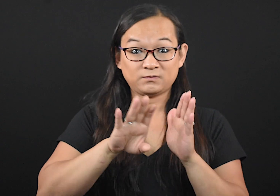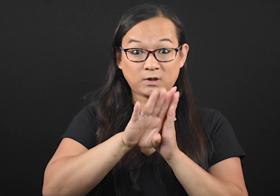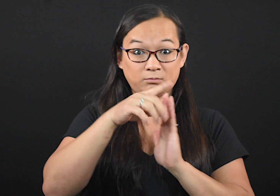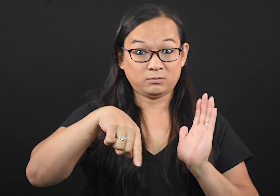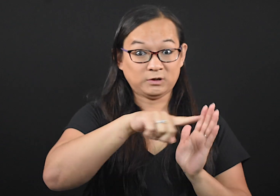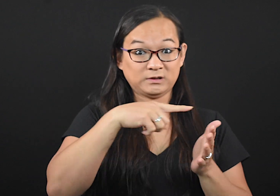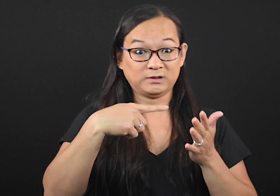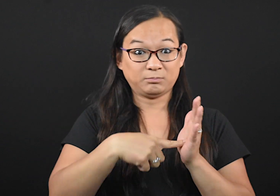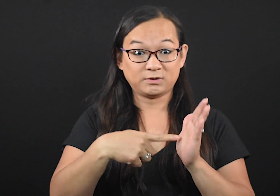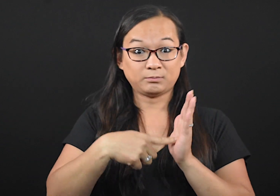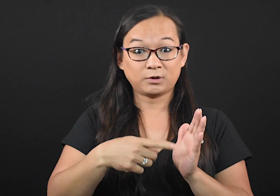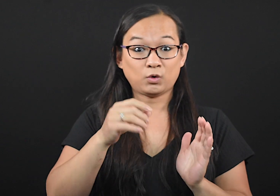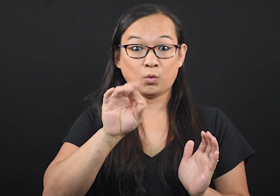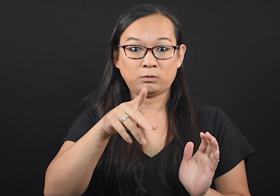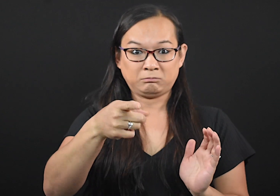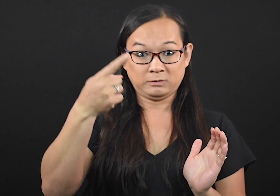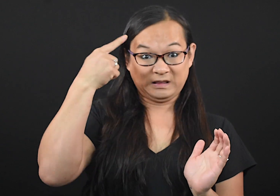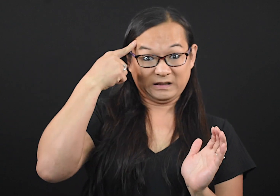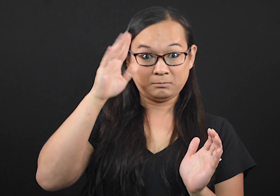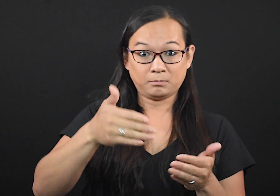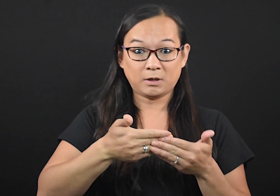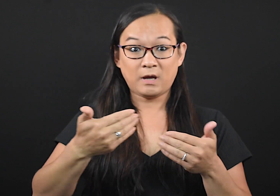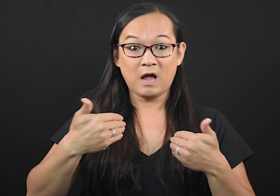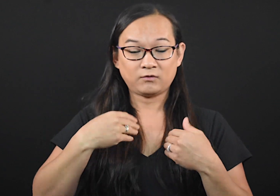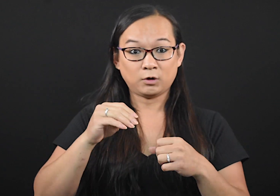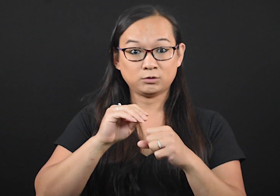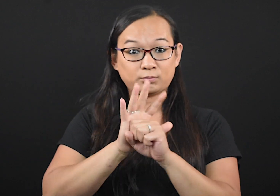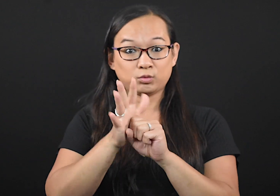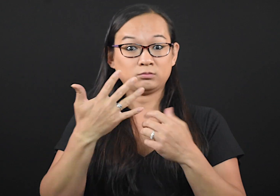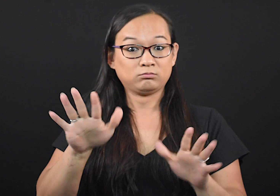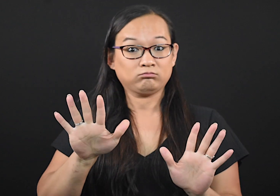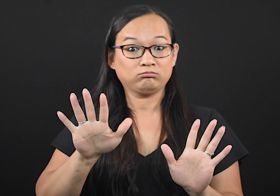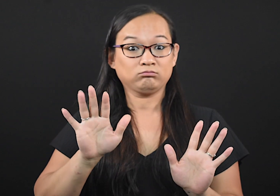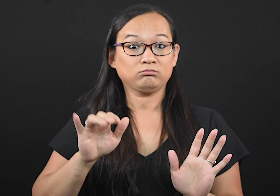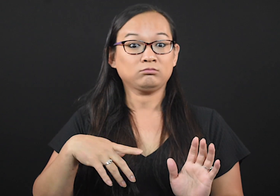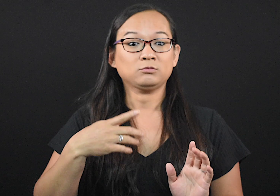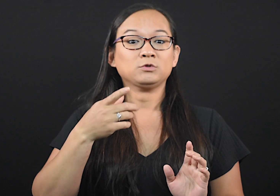● If your baby develops symptoms or you think your baby may have been exposed to COVID-19: